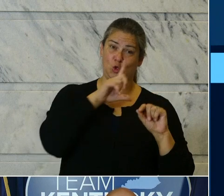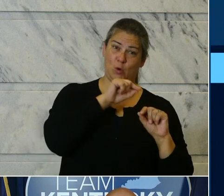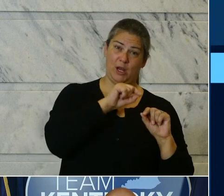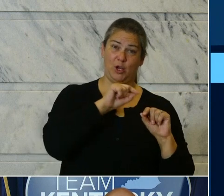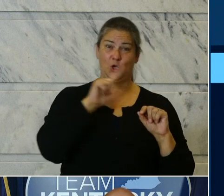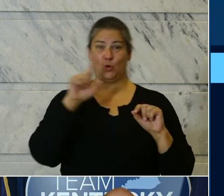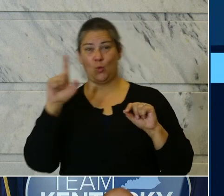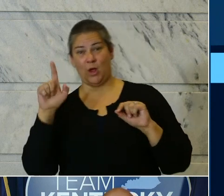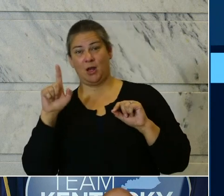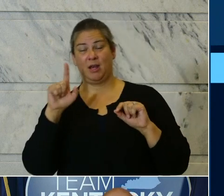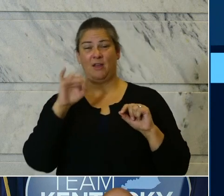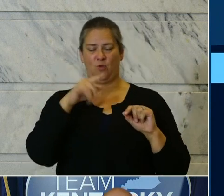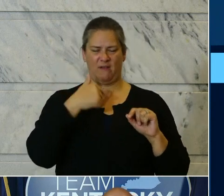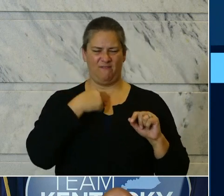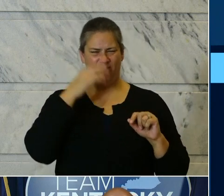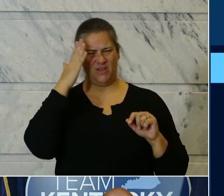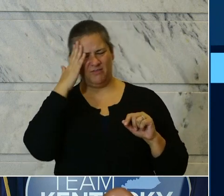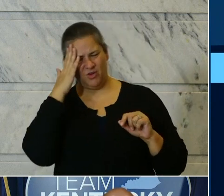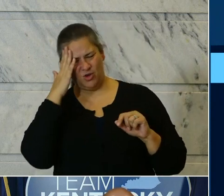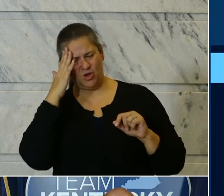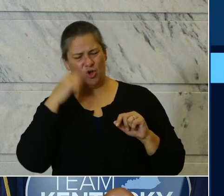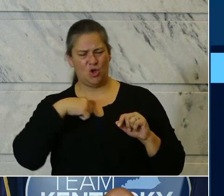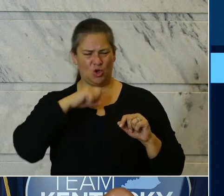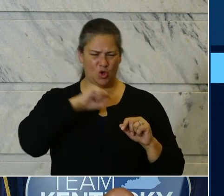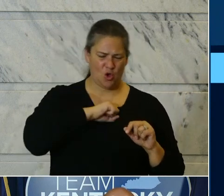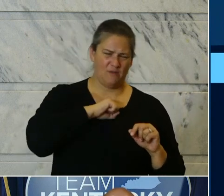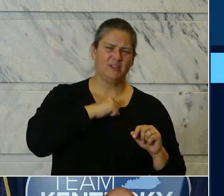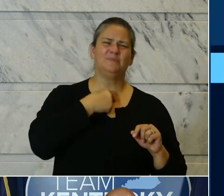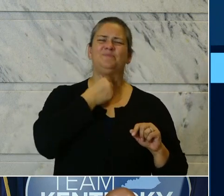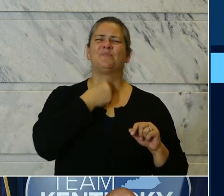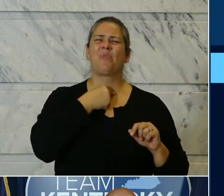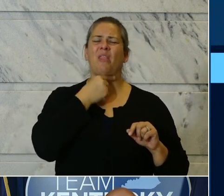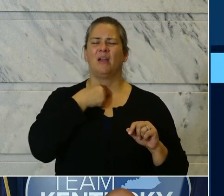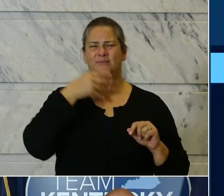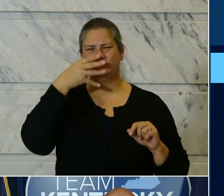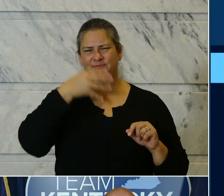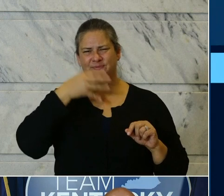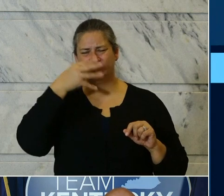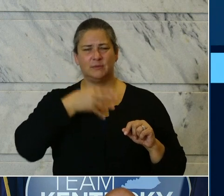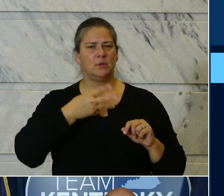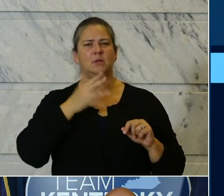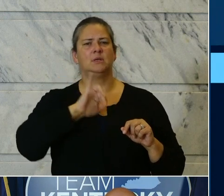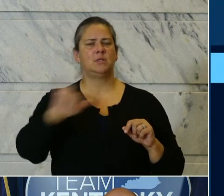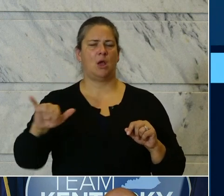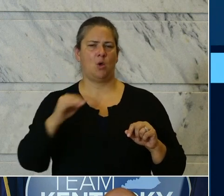TWENTY AND TWO THOUSAND TWENTY ONE IN THE WINTER IF YOU ARE SICK IF YOU HAVE A FEVER A